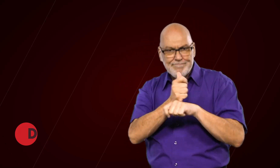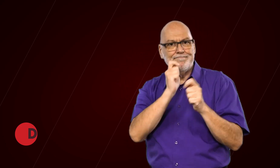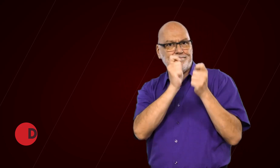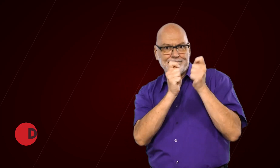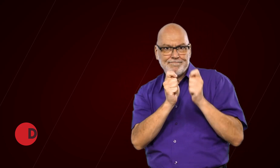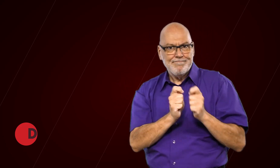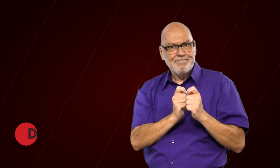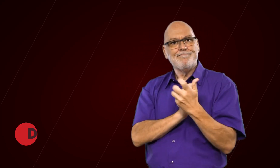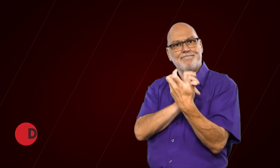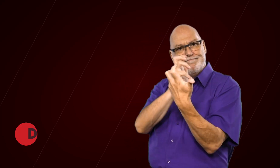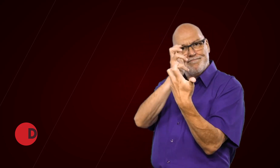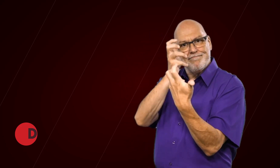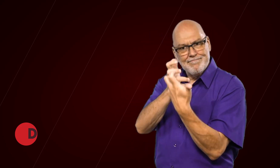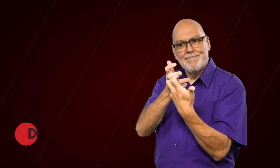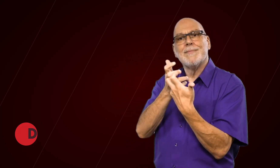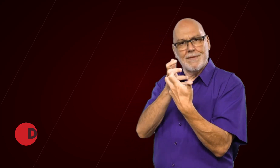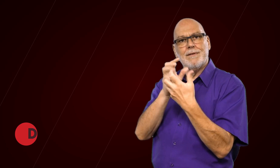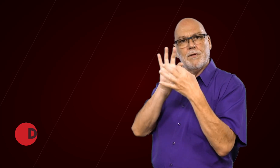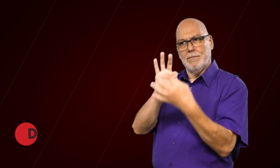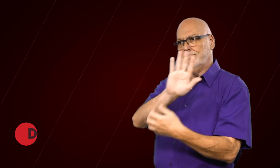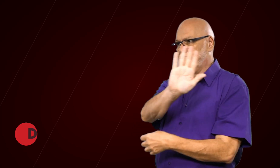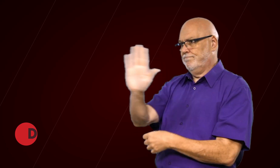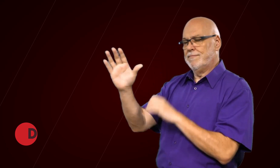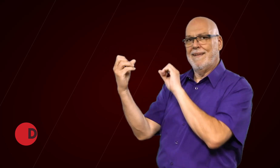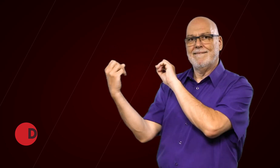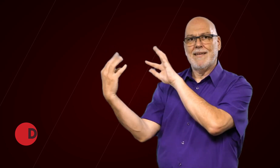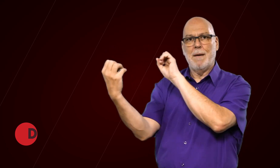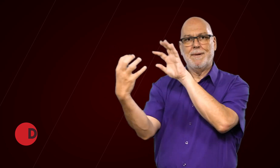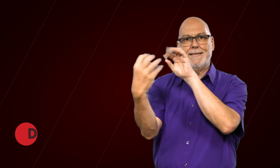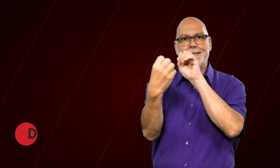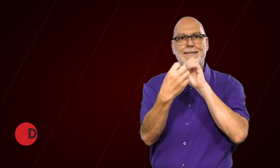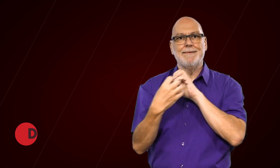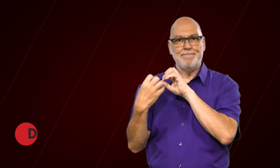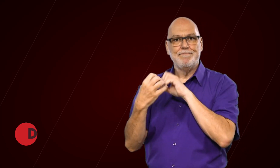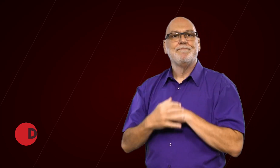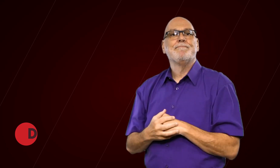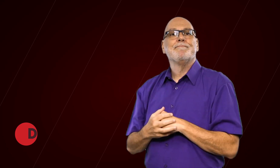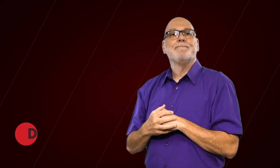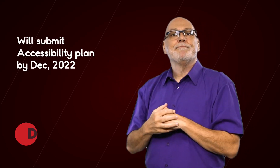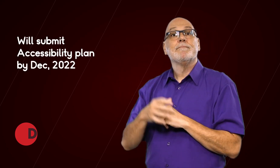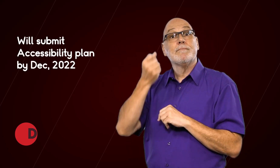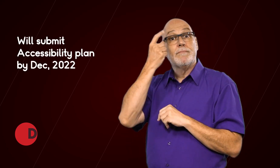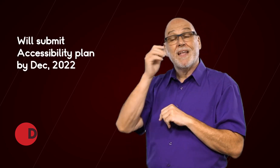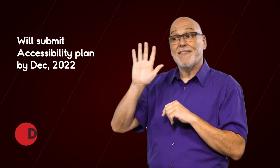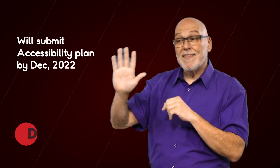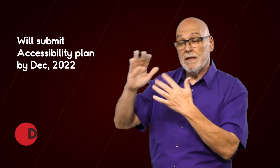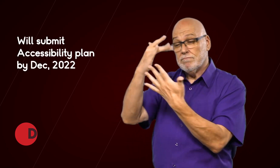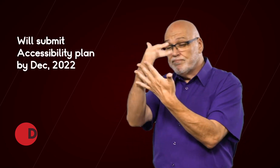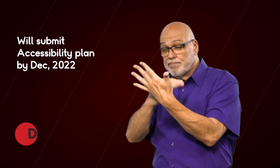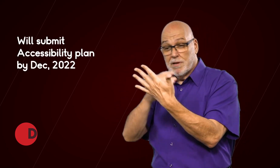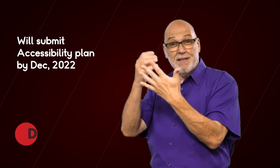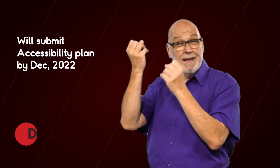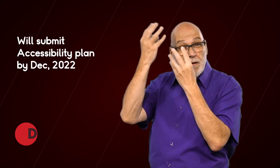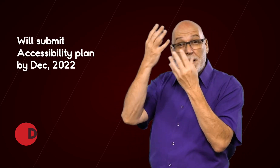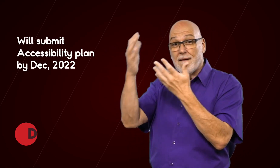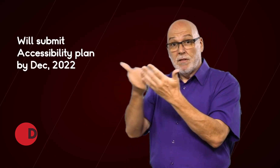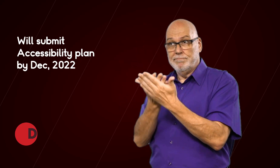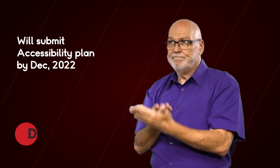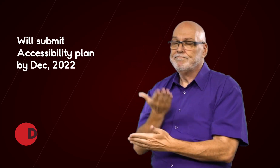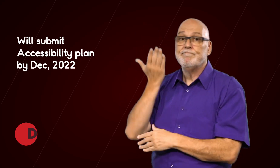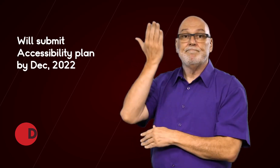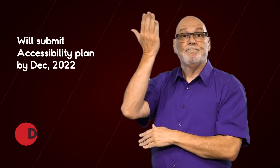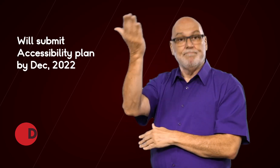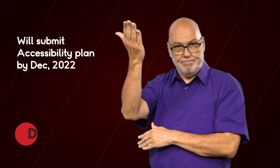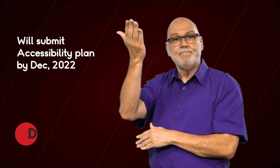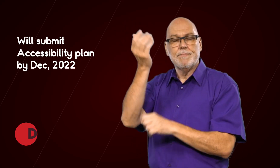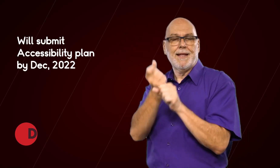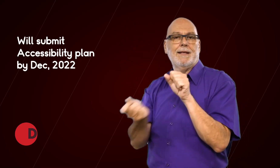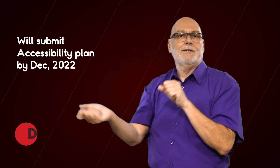relevant changes following their feedback, and that they would submit